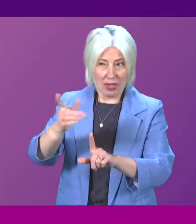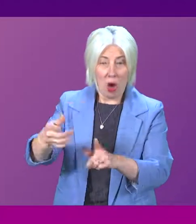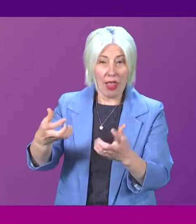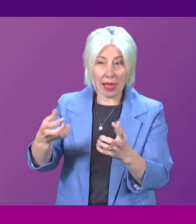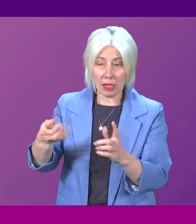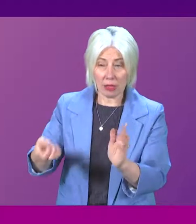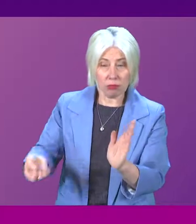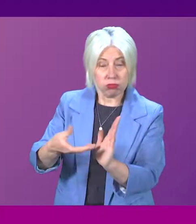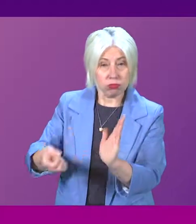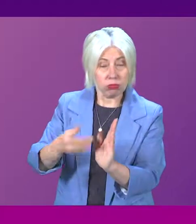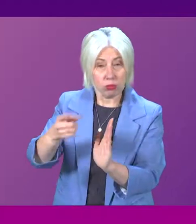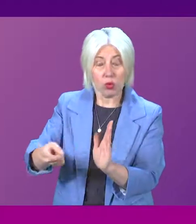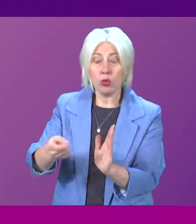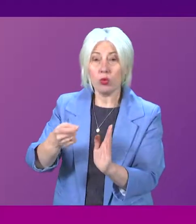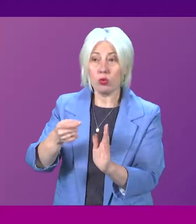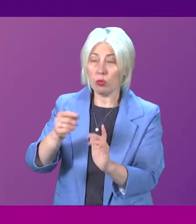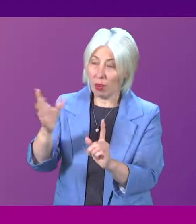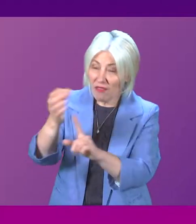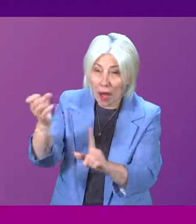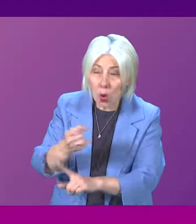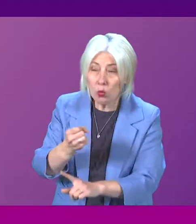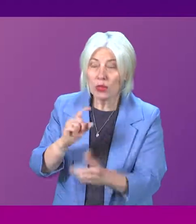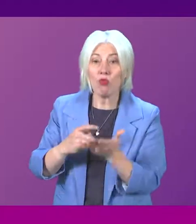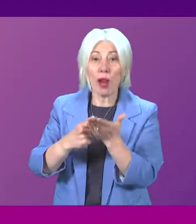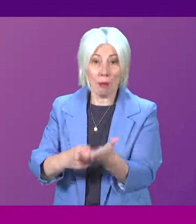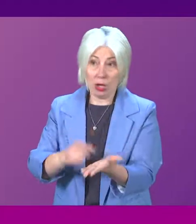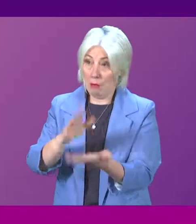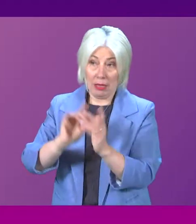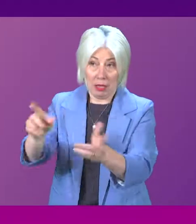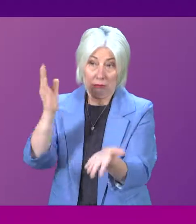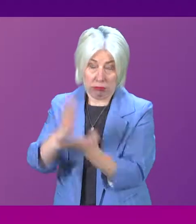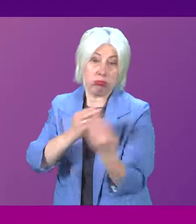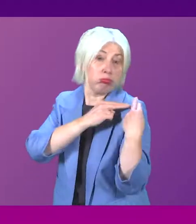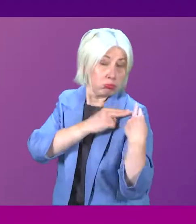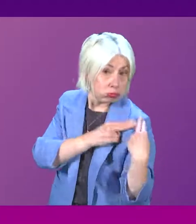Also, in the recommendations, we place that very obligation on the inquiry—to ensure